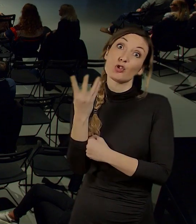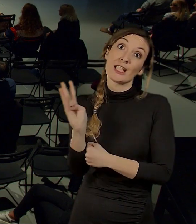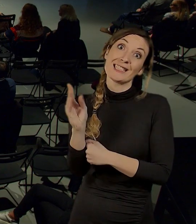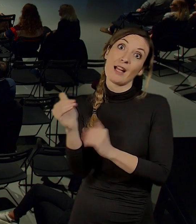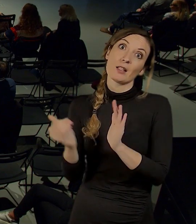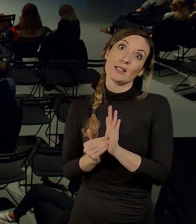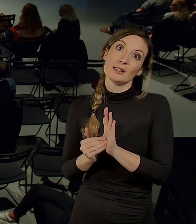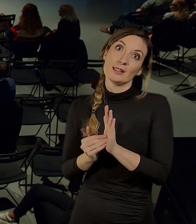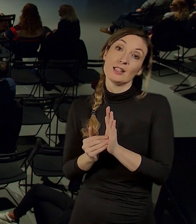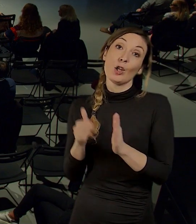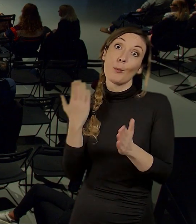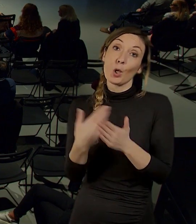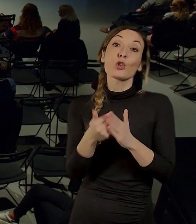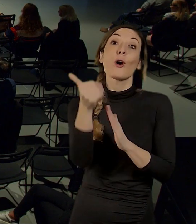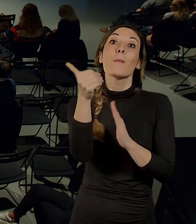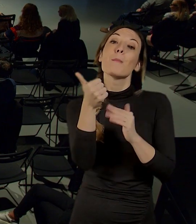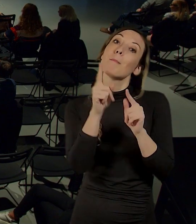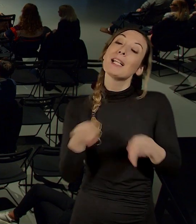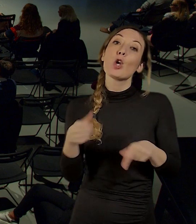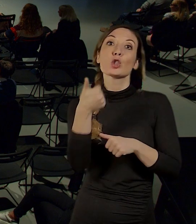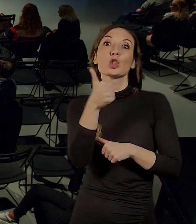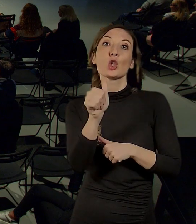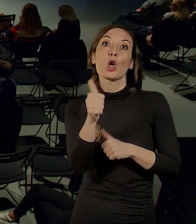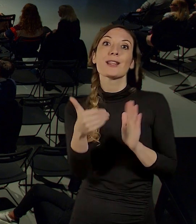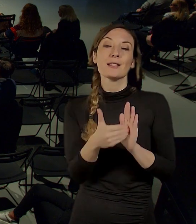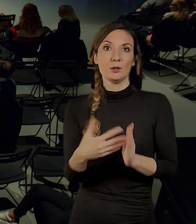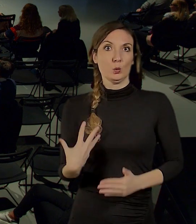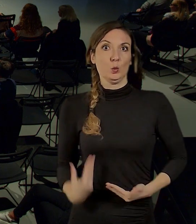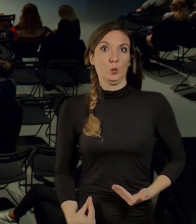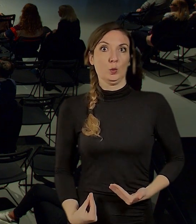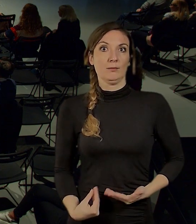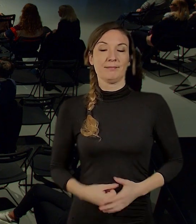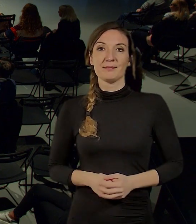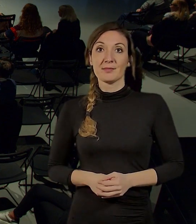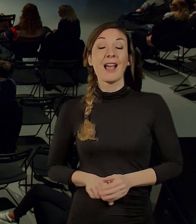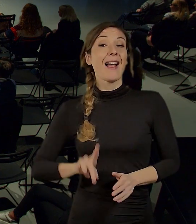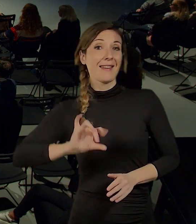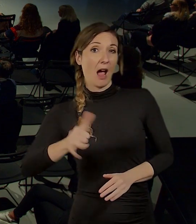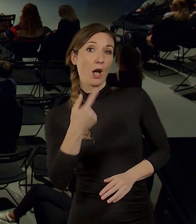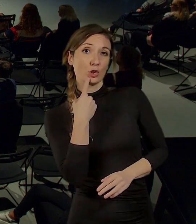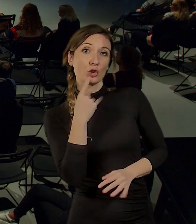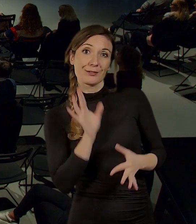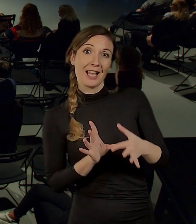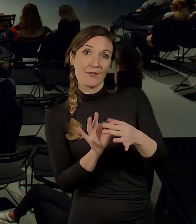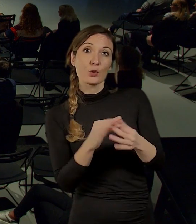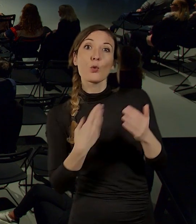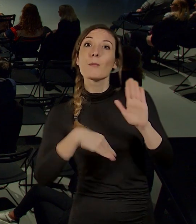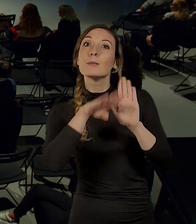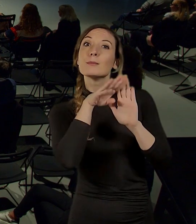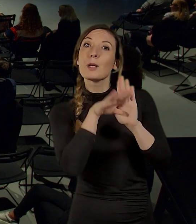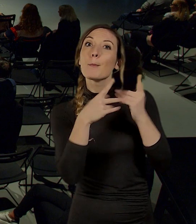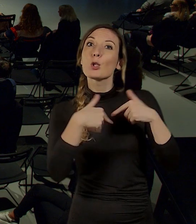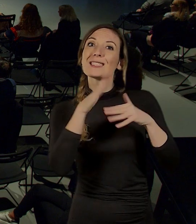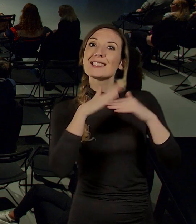parking spaces. The private parking spaces, which are located in apartment buildings,